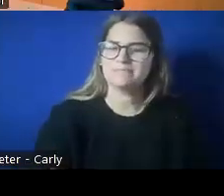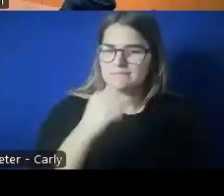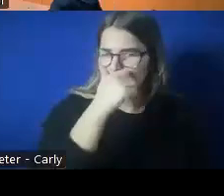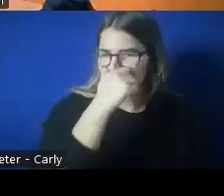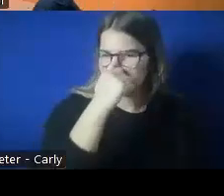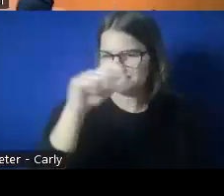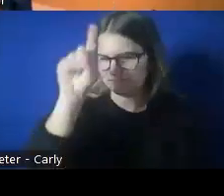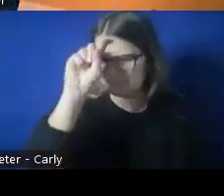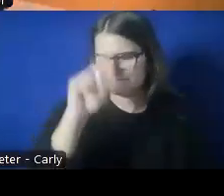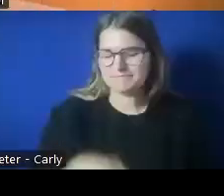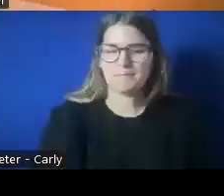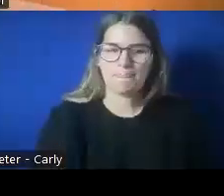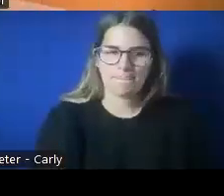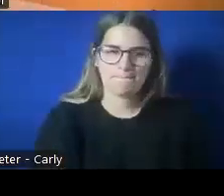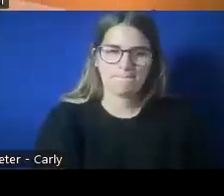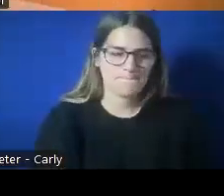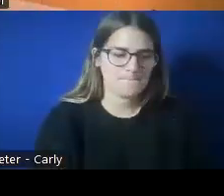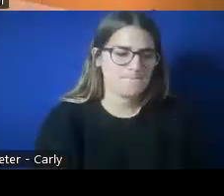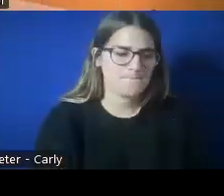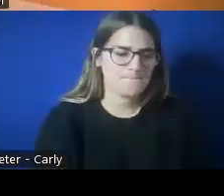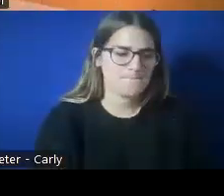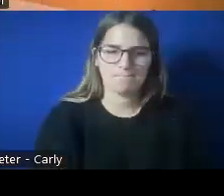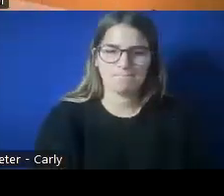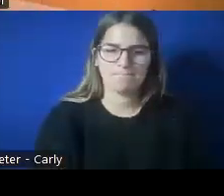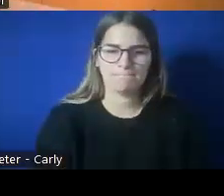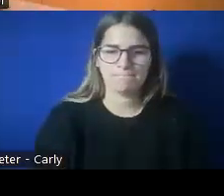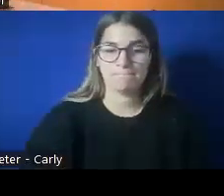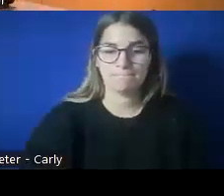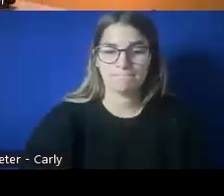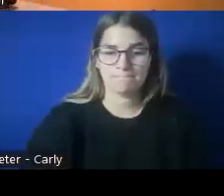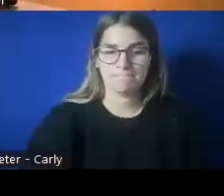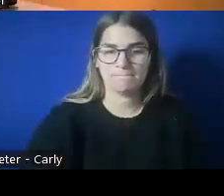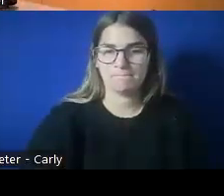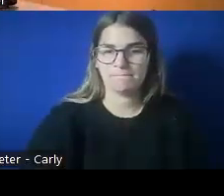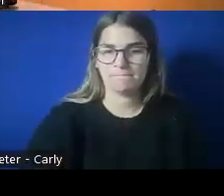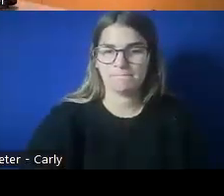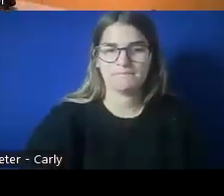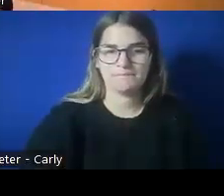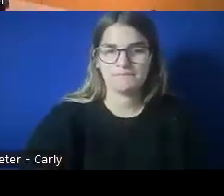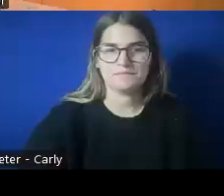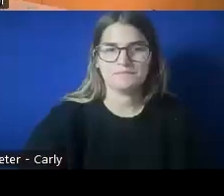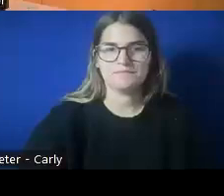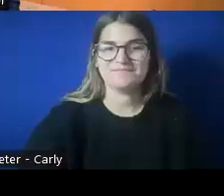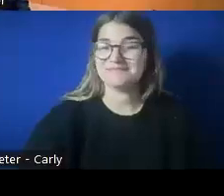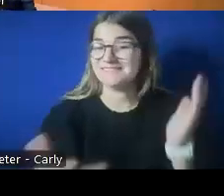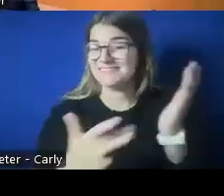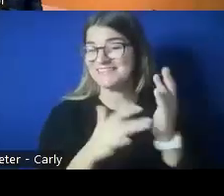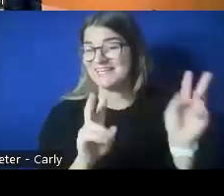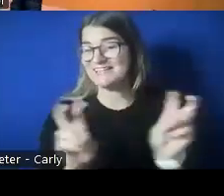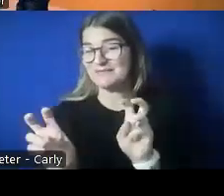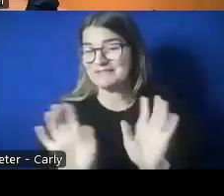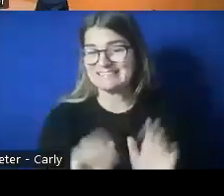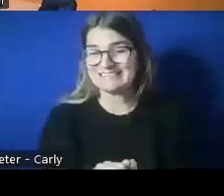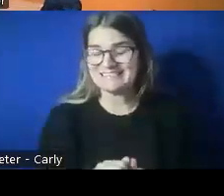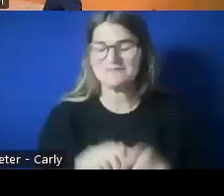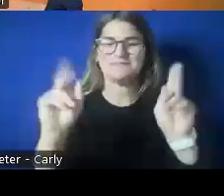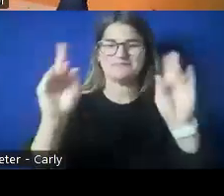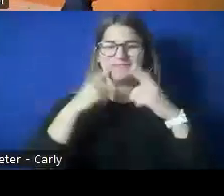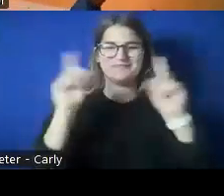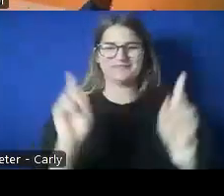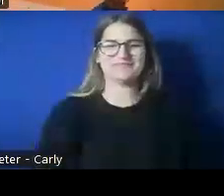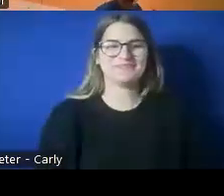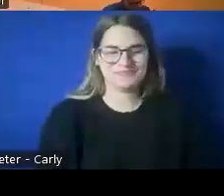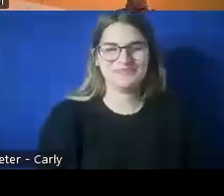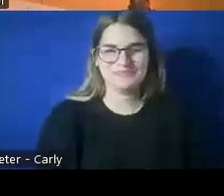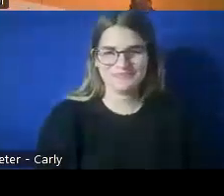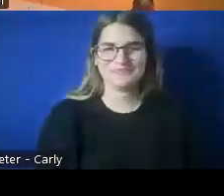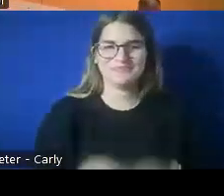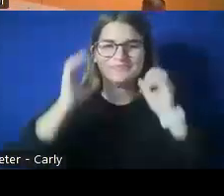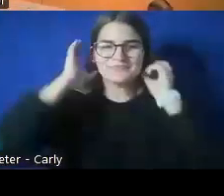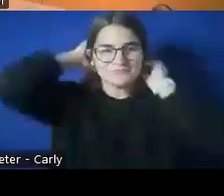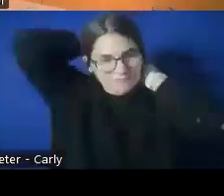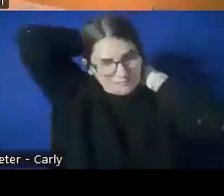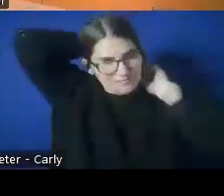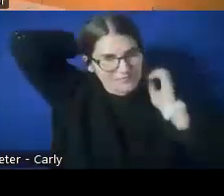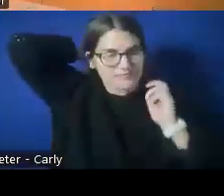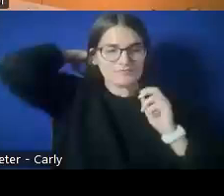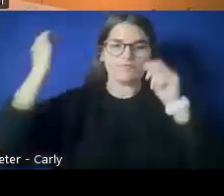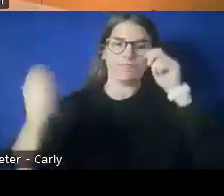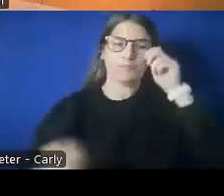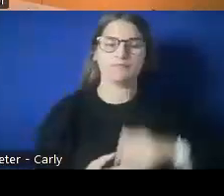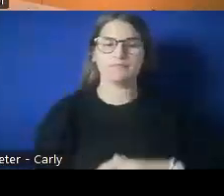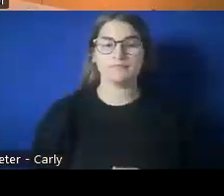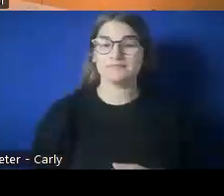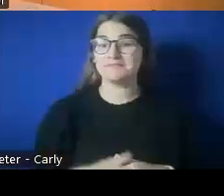know sorry technical difficulties ah that works okay so all right so um coincidentally so when